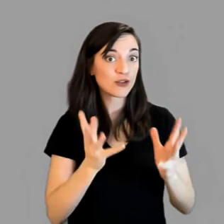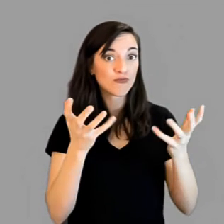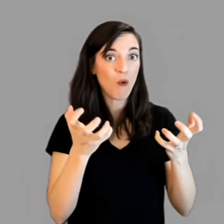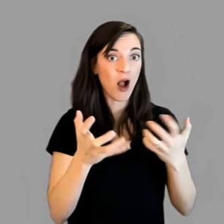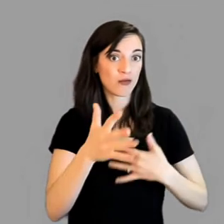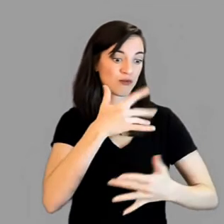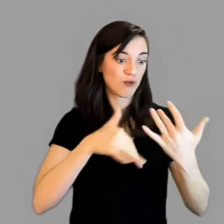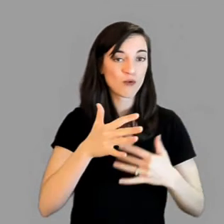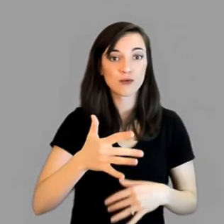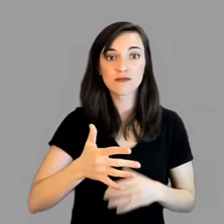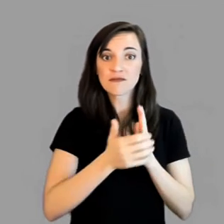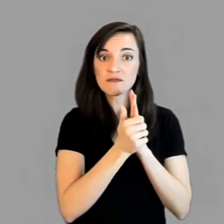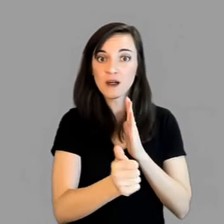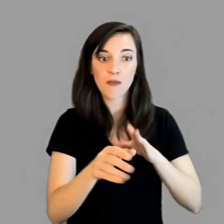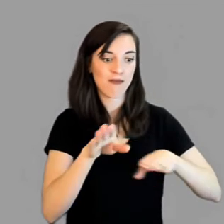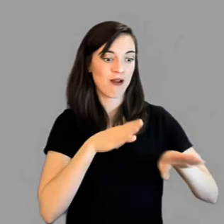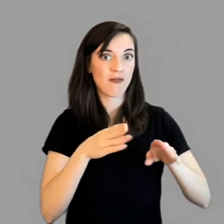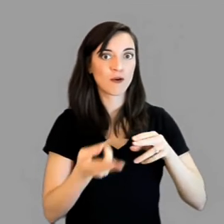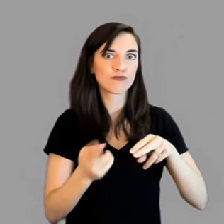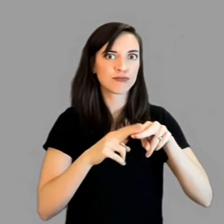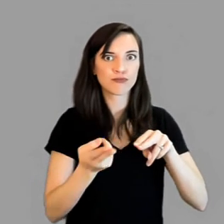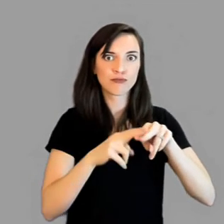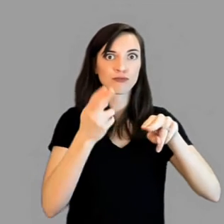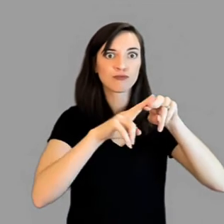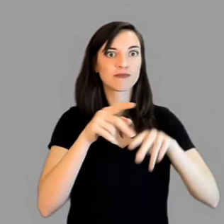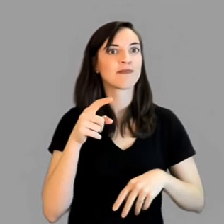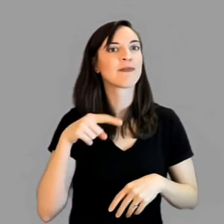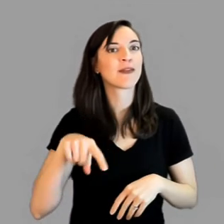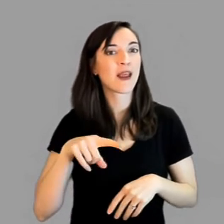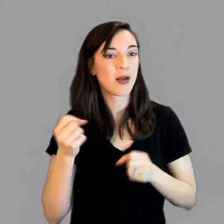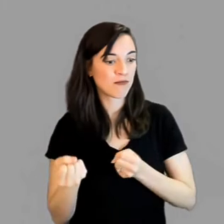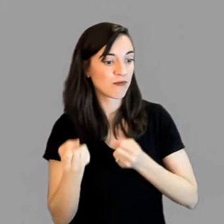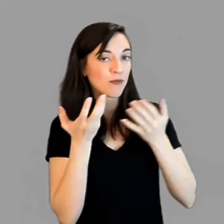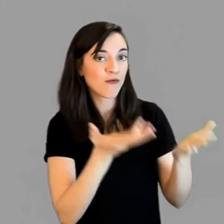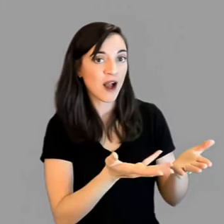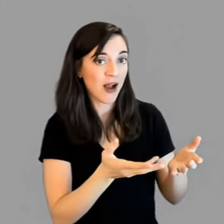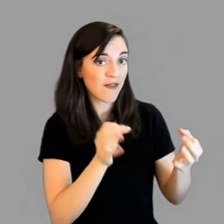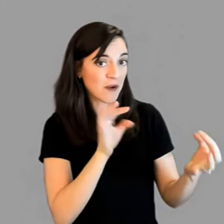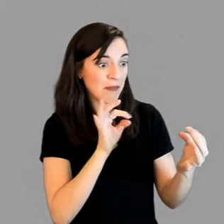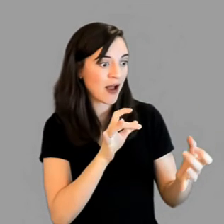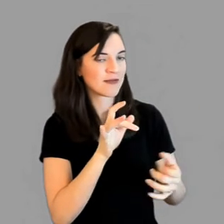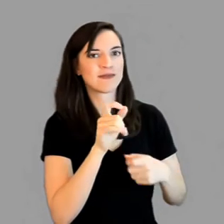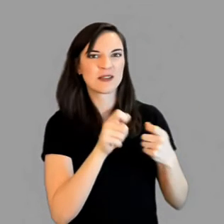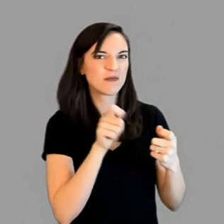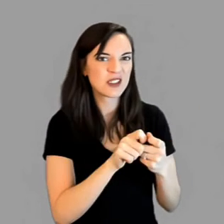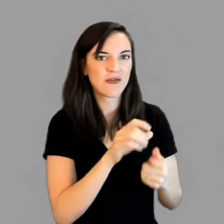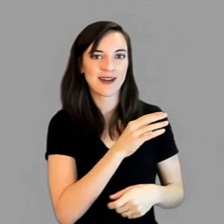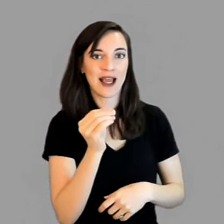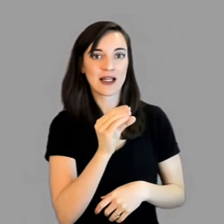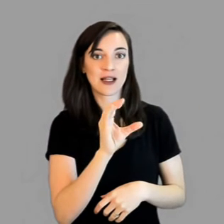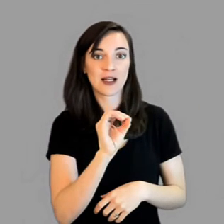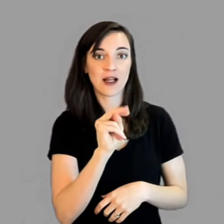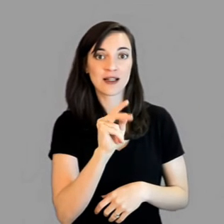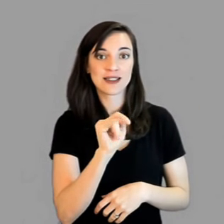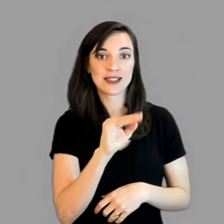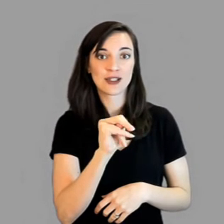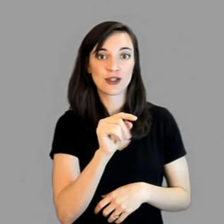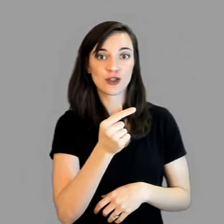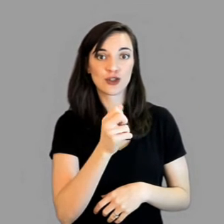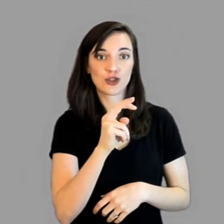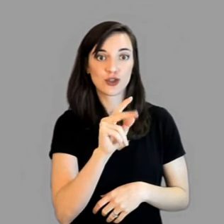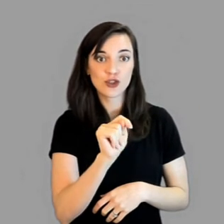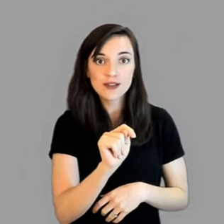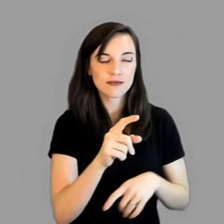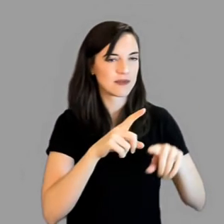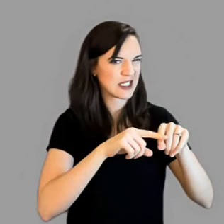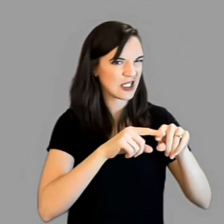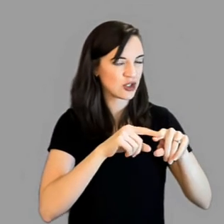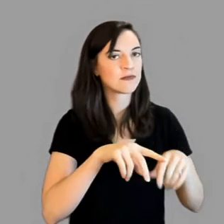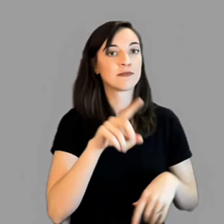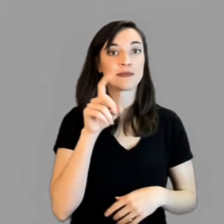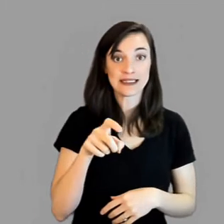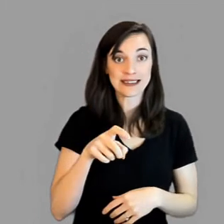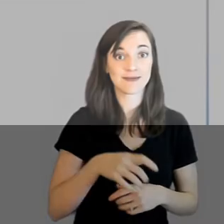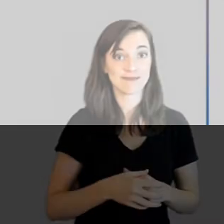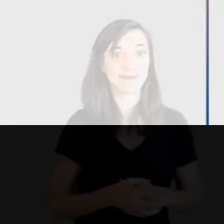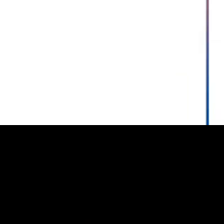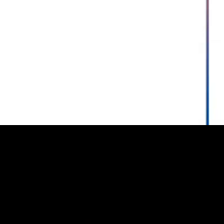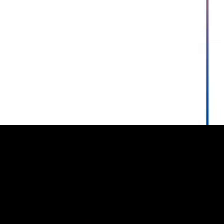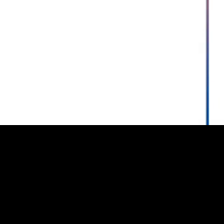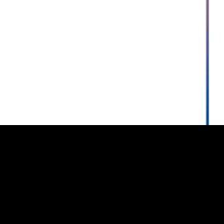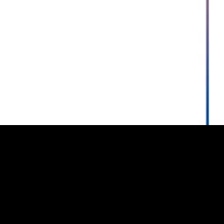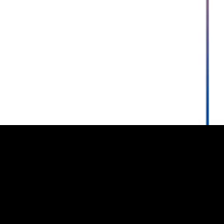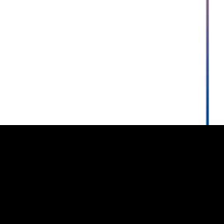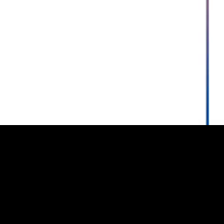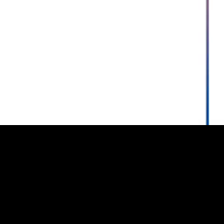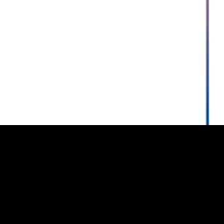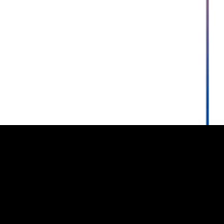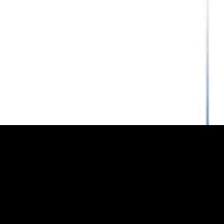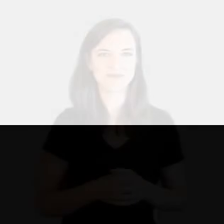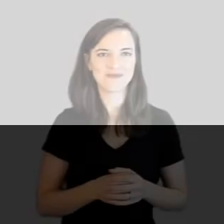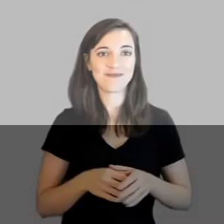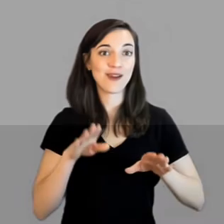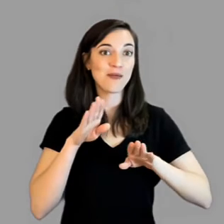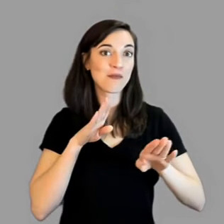behavior skill mastery, they must provide specific, contingent feedback.”